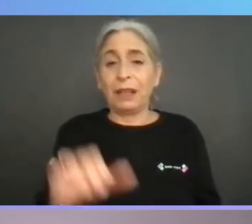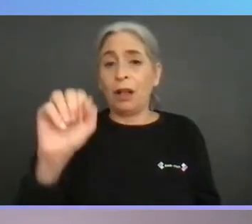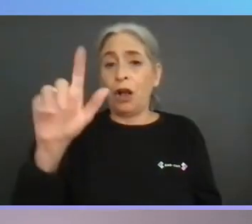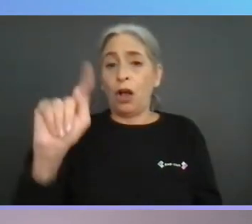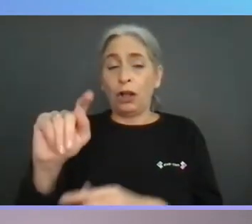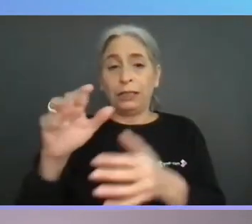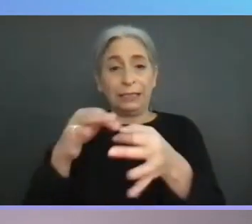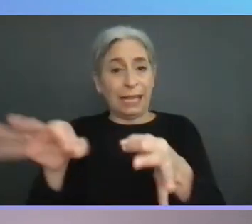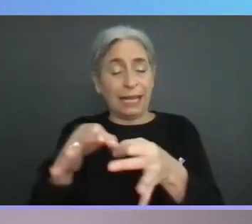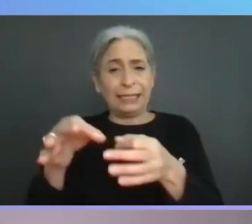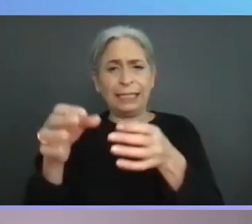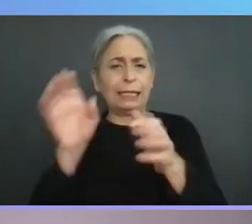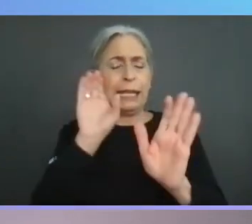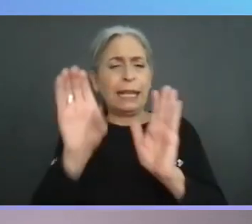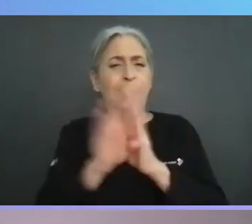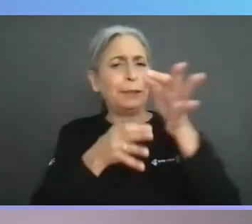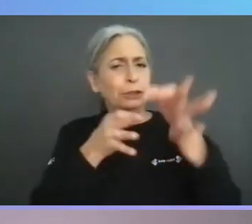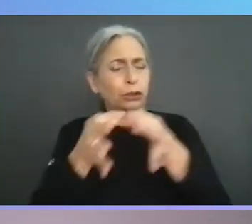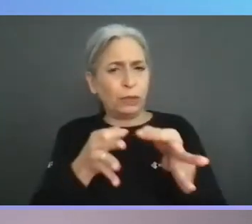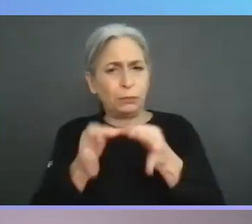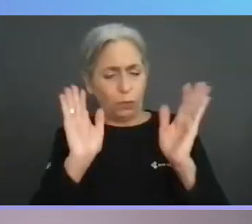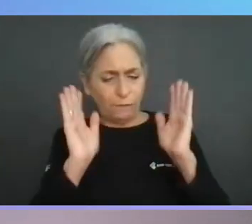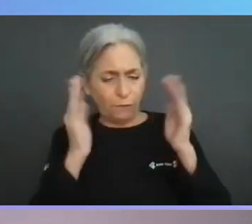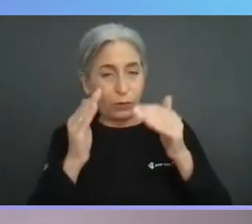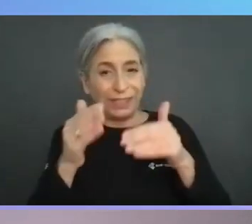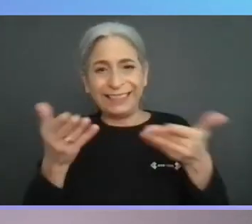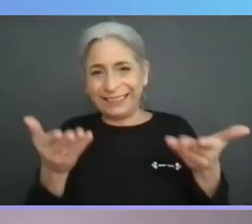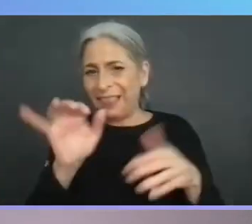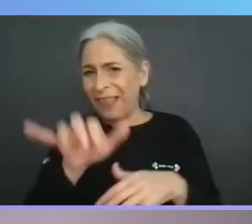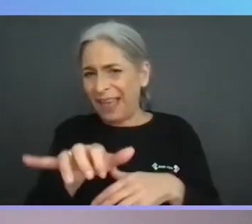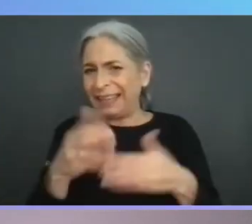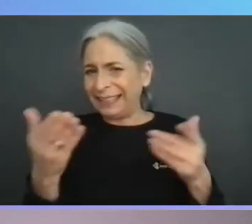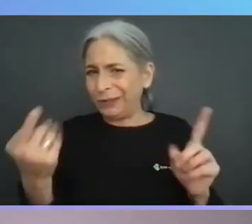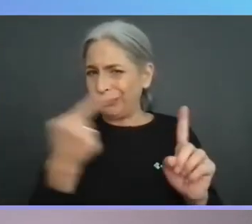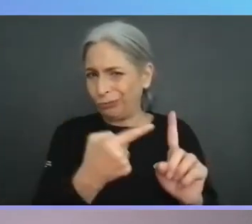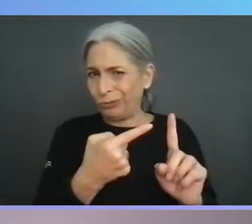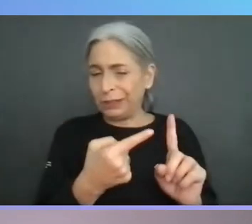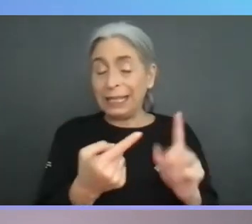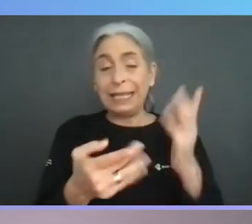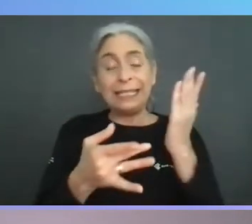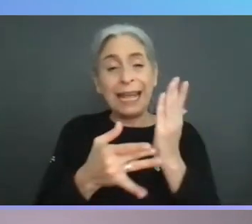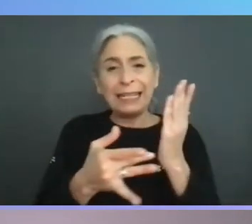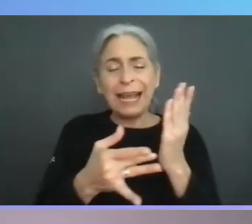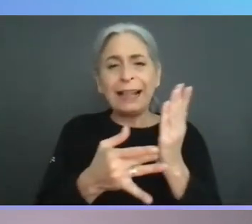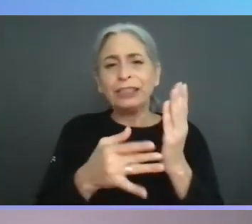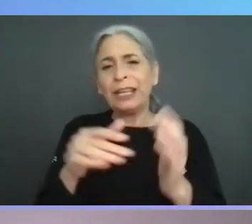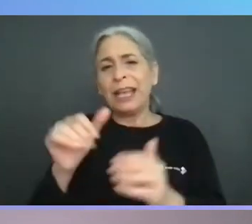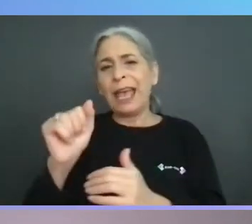description, and we're focusing on image description here. We're trying to be a bit technology agnostic, such as image